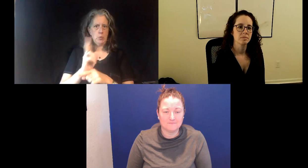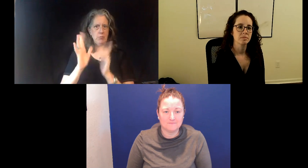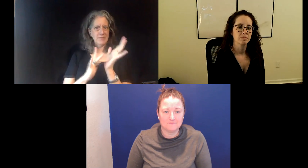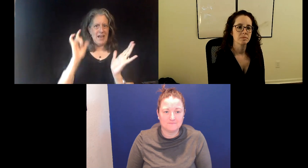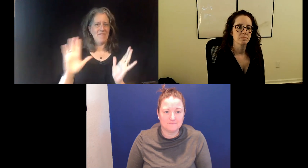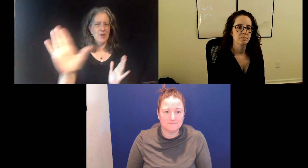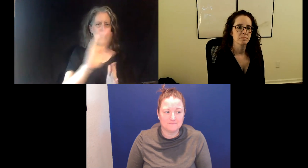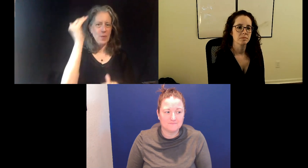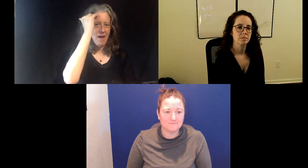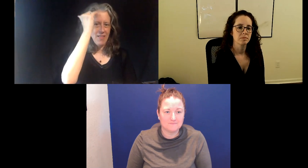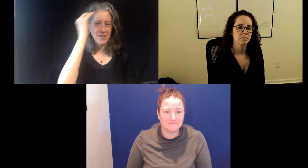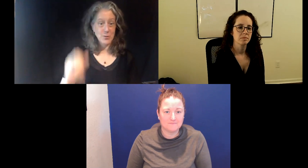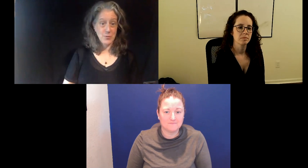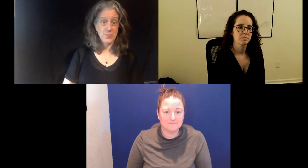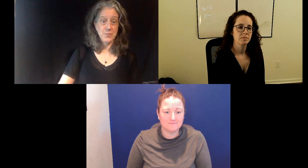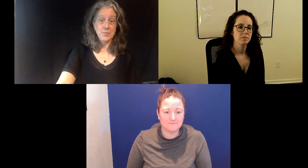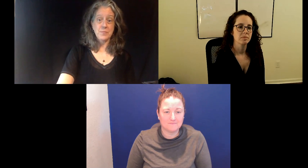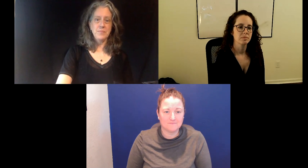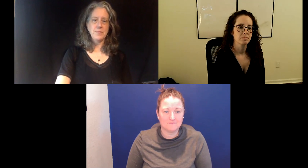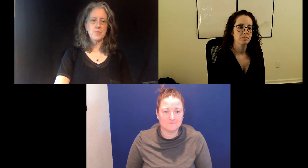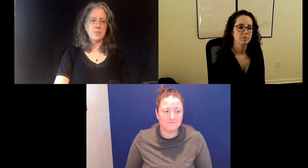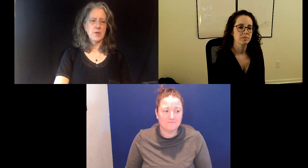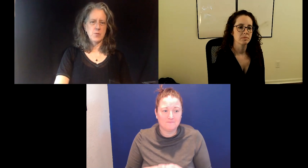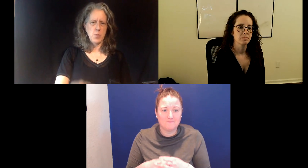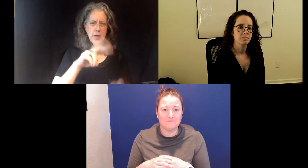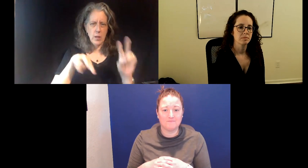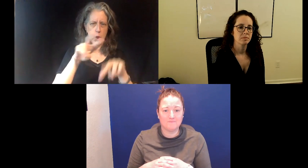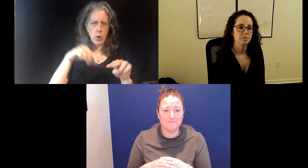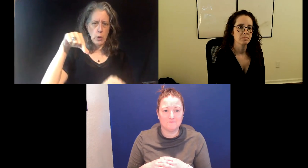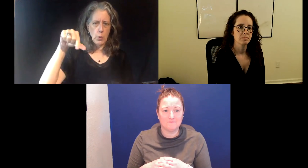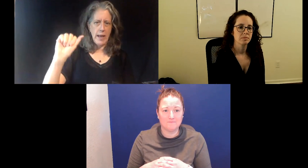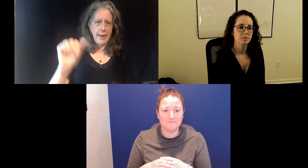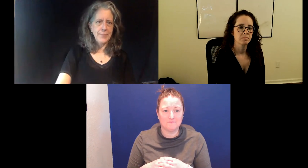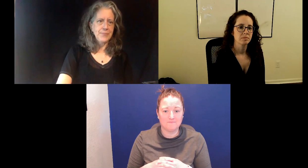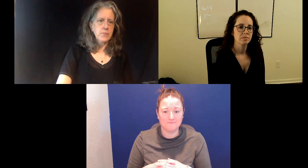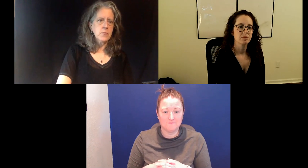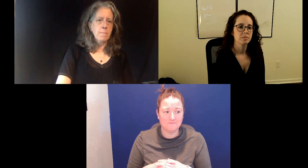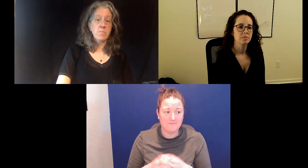see what you guys are currently using in your inventory um and we'll look at the q